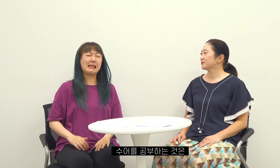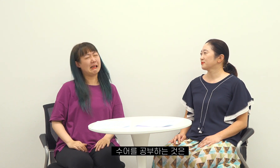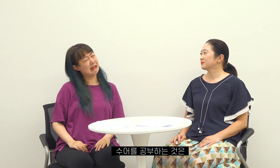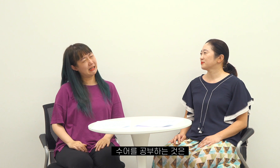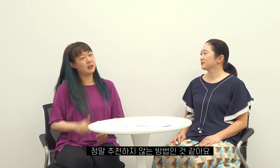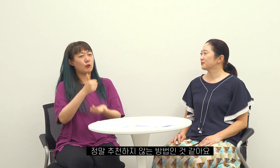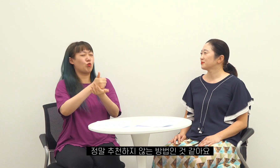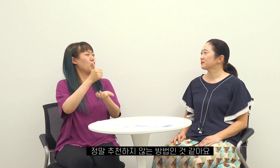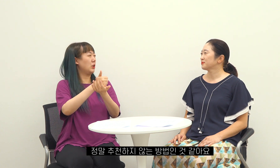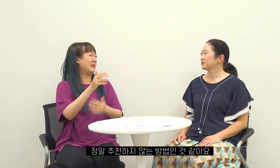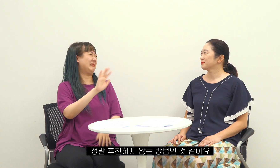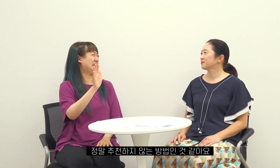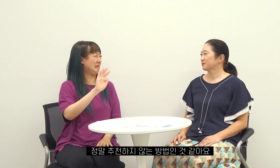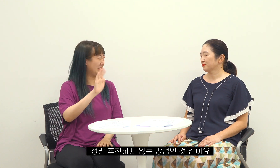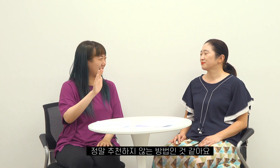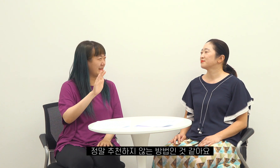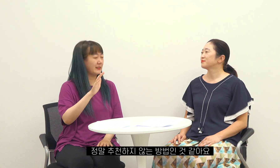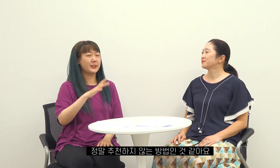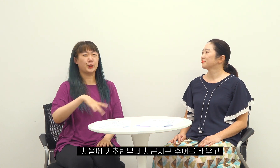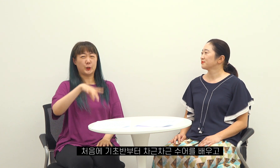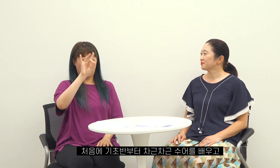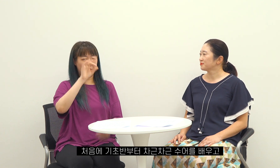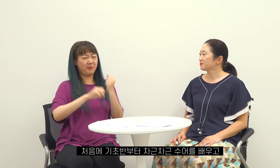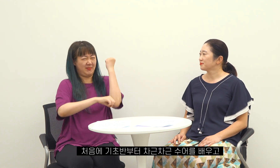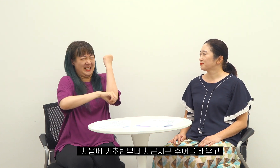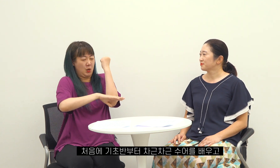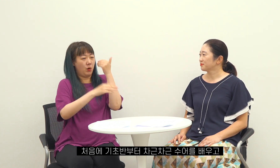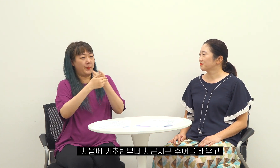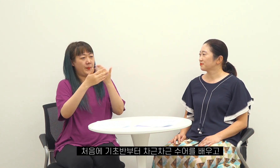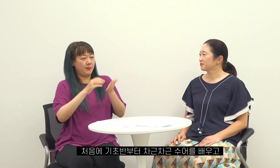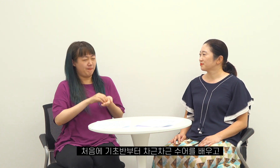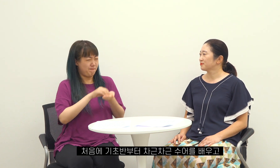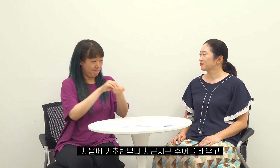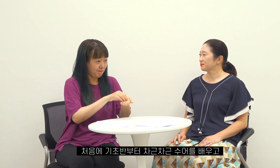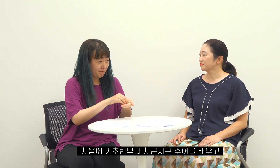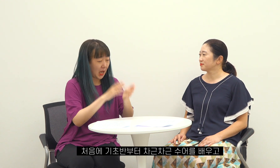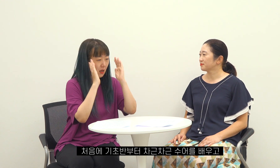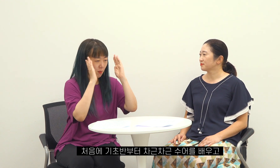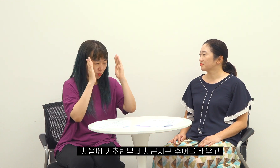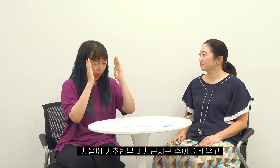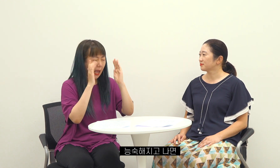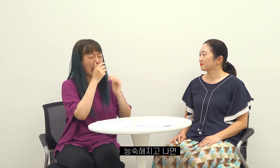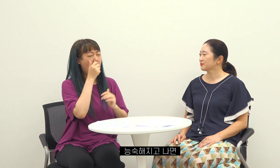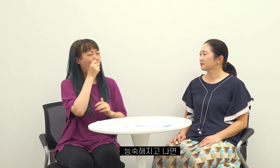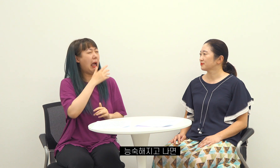by reading a book or watching YouTube videos is not really recommended. I think it's okay to learn sign language step by step from the beginning and become proficient,